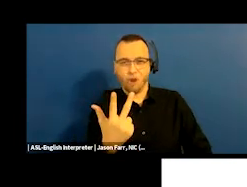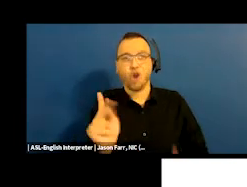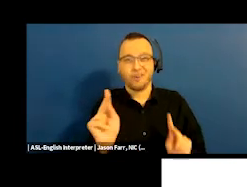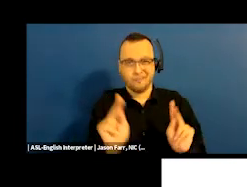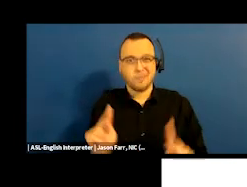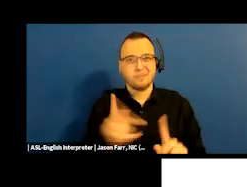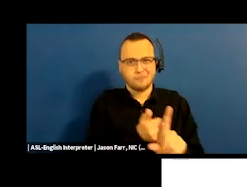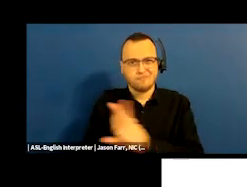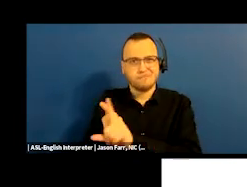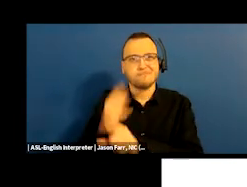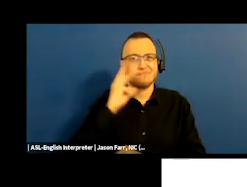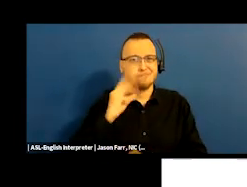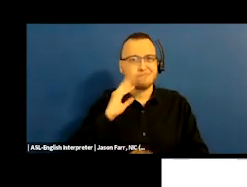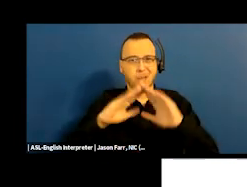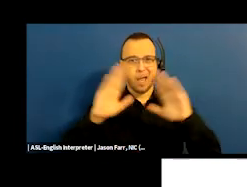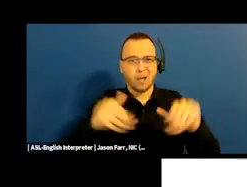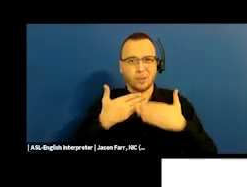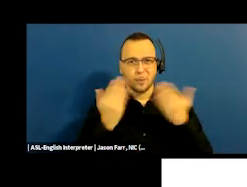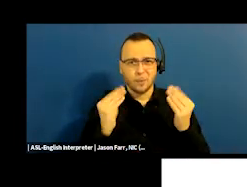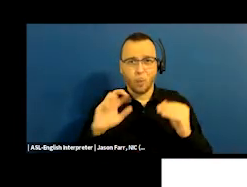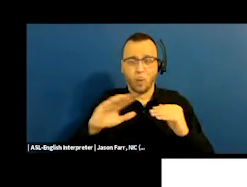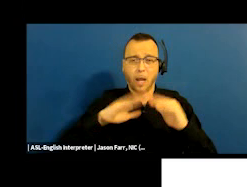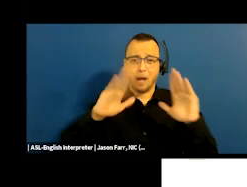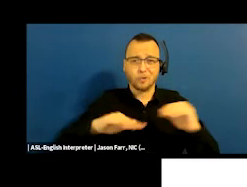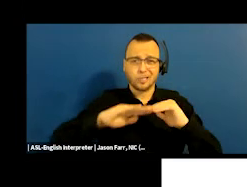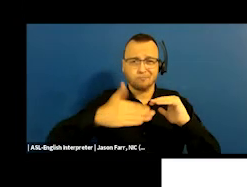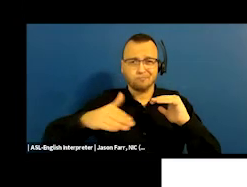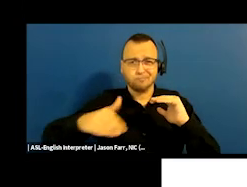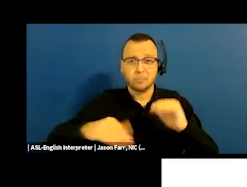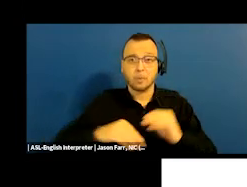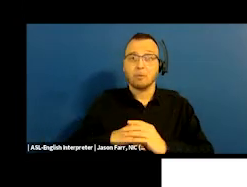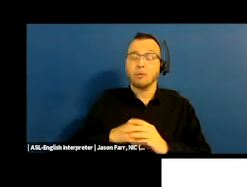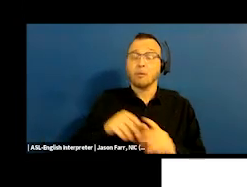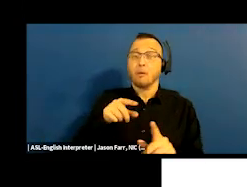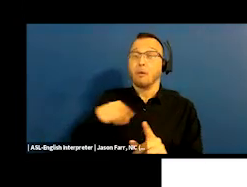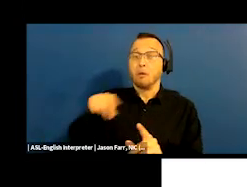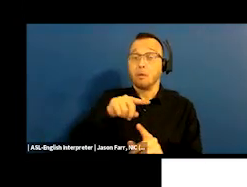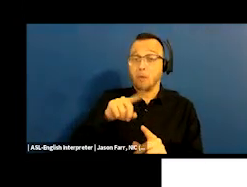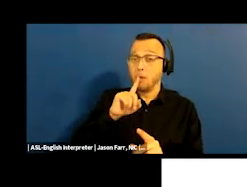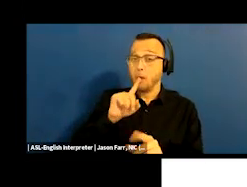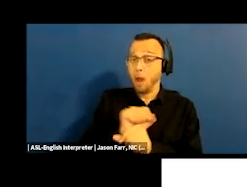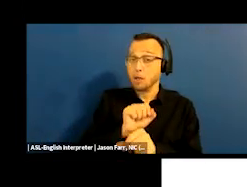And these women often experience post-traumatic stress disorder, substance abuse, depression.